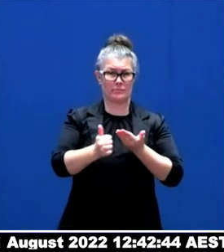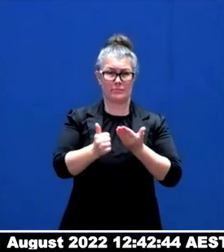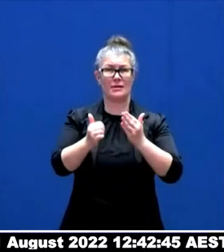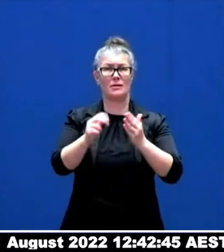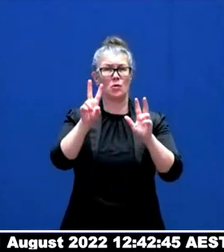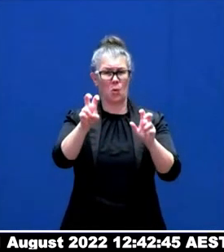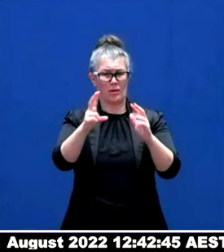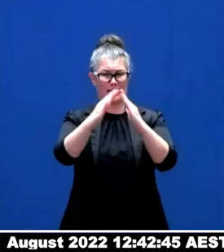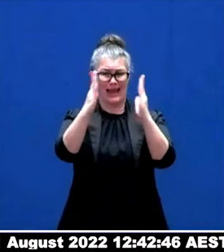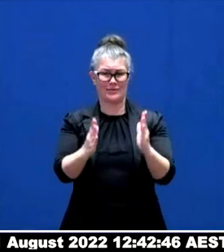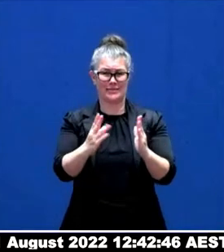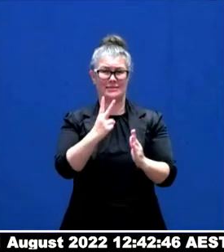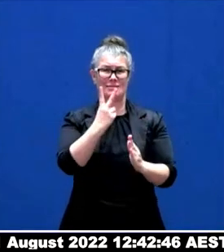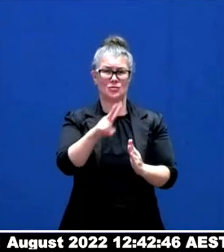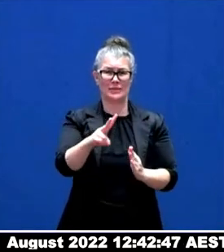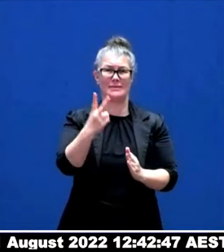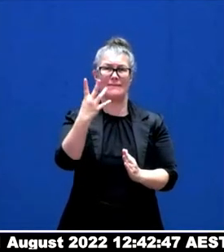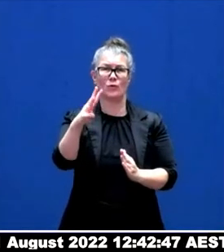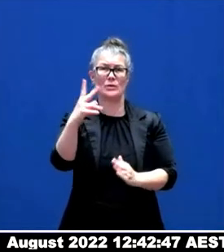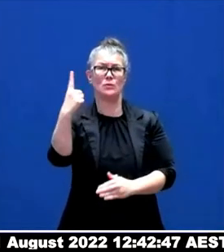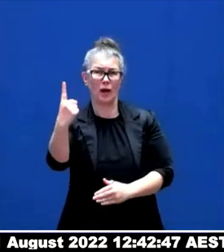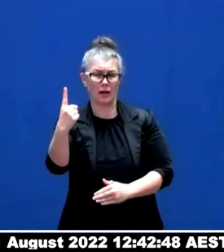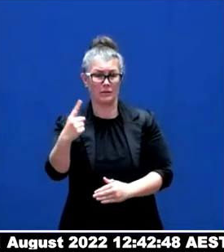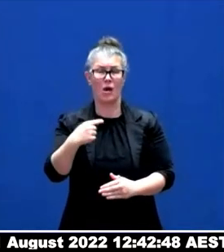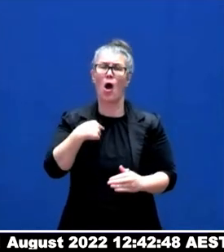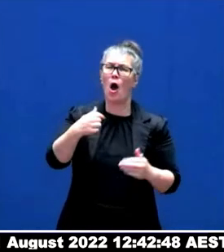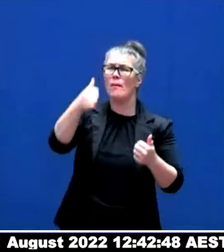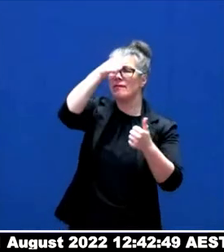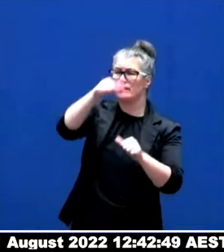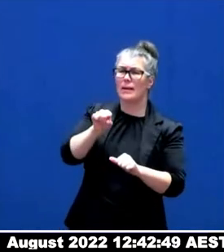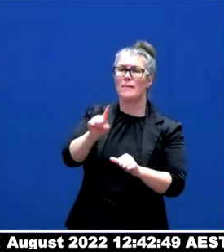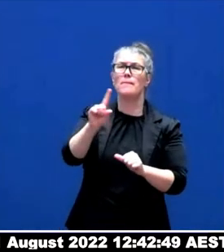Are you familiar with that? I'm familiar with it but it's a Department of Planning document.